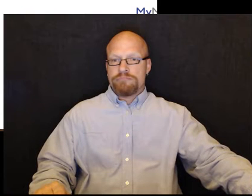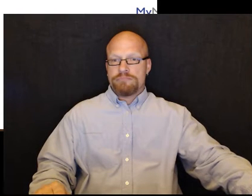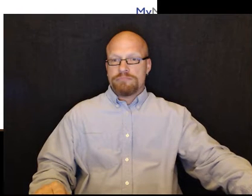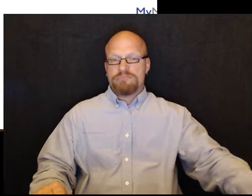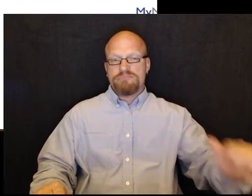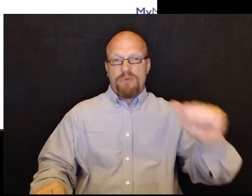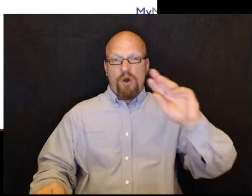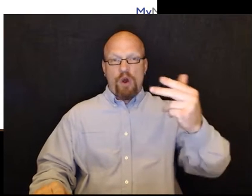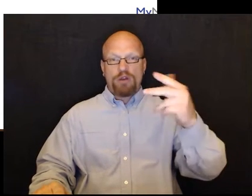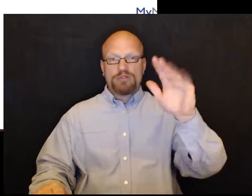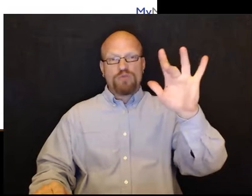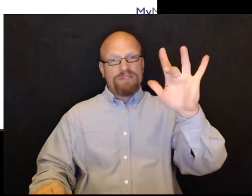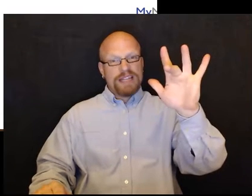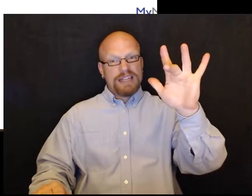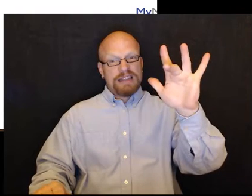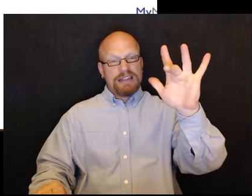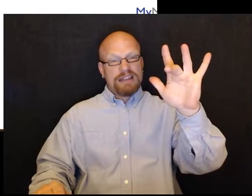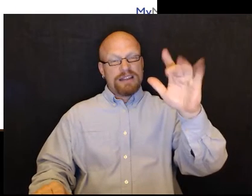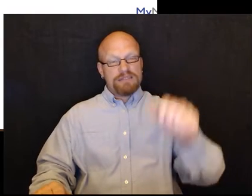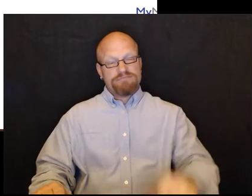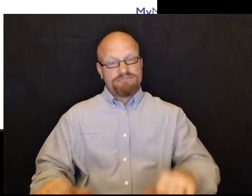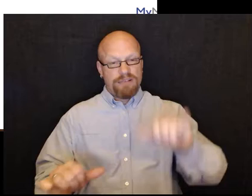right here that's due